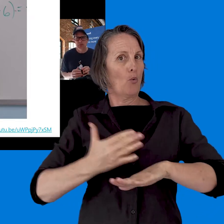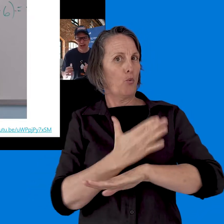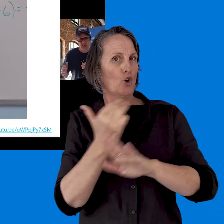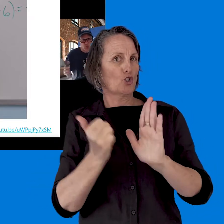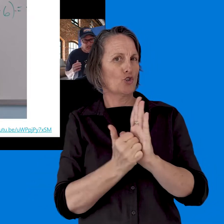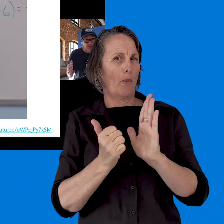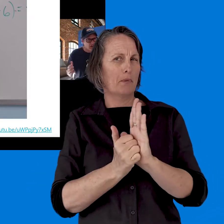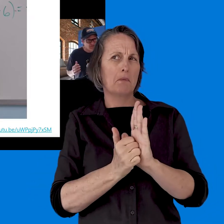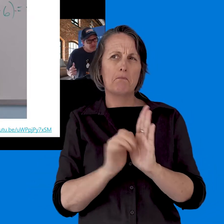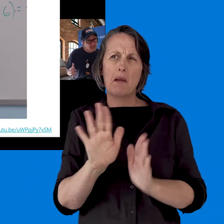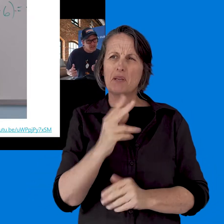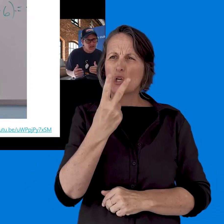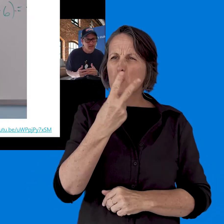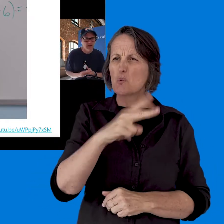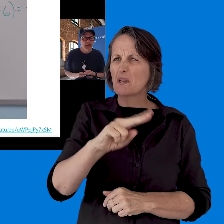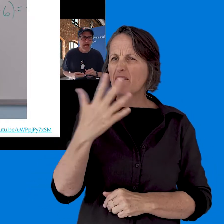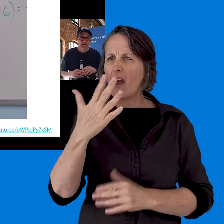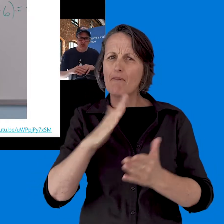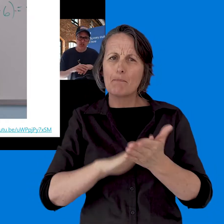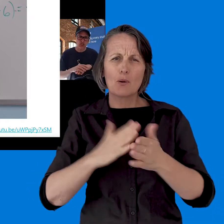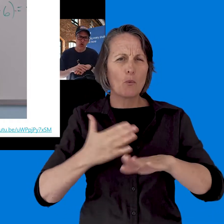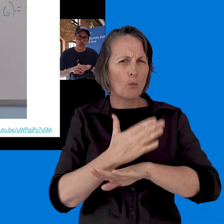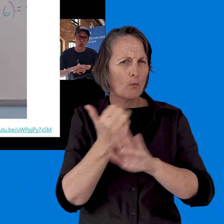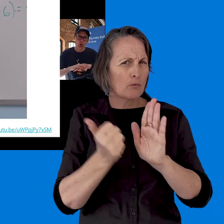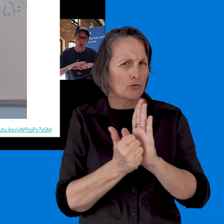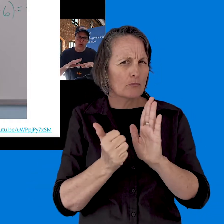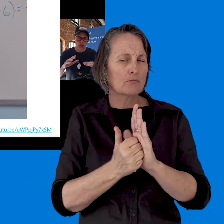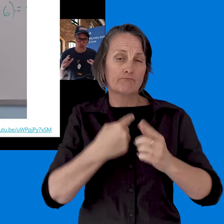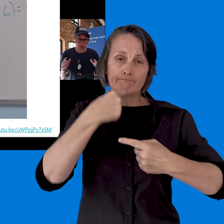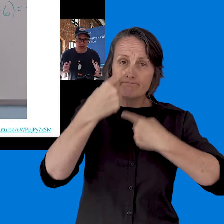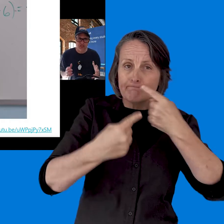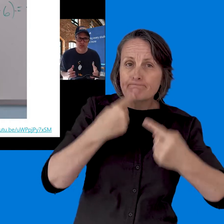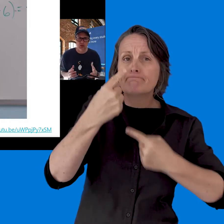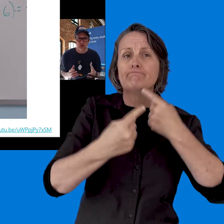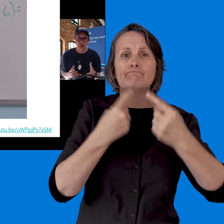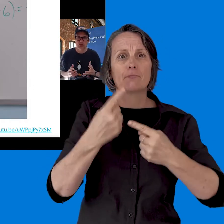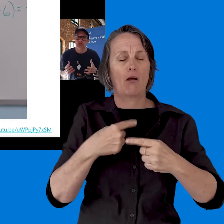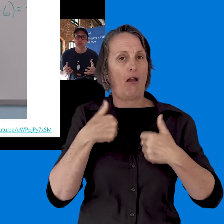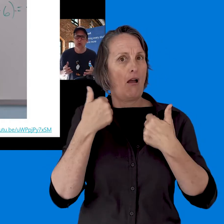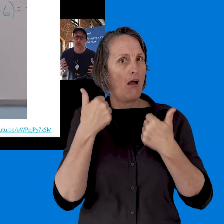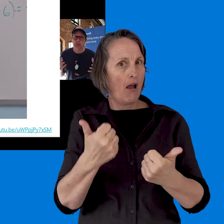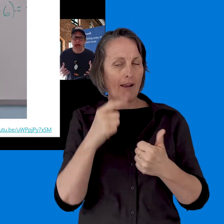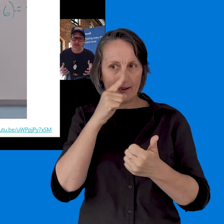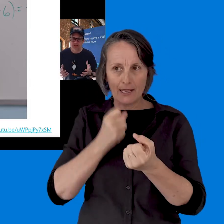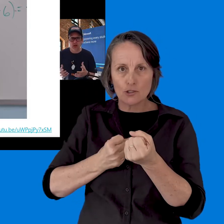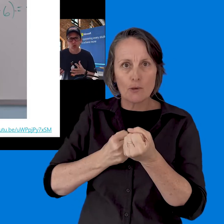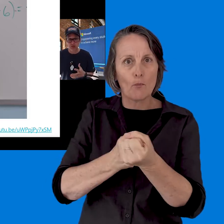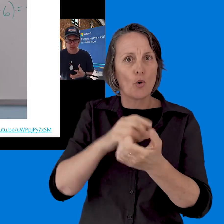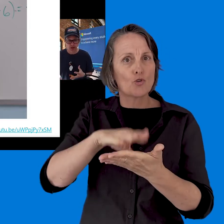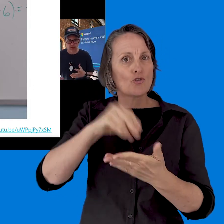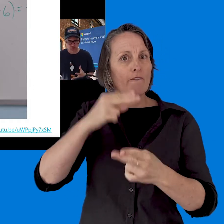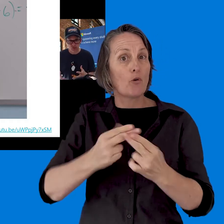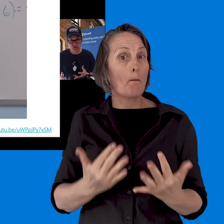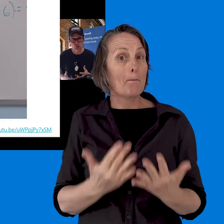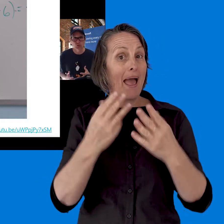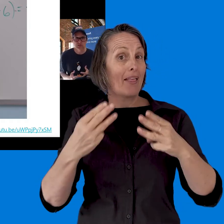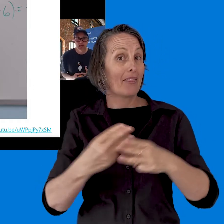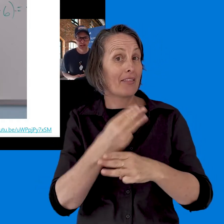It's about 25 minutes, I think, and it just shows you all the cool things that you can do to support Macs with Microsoft tools. OK.